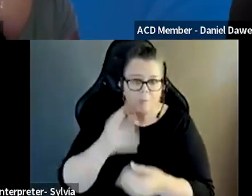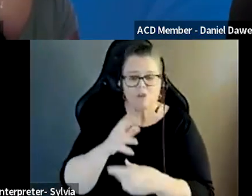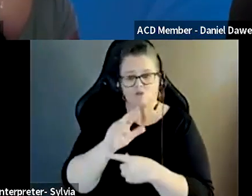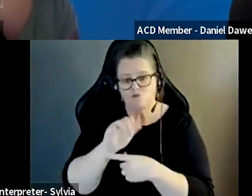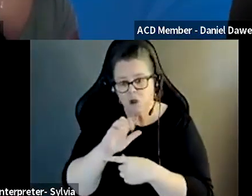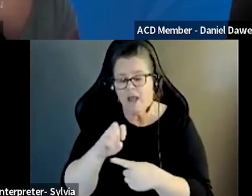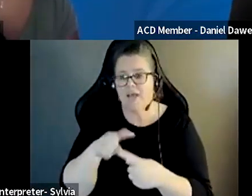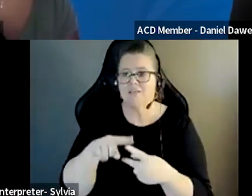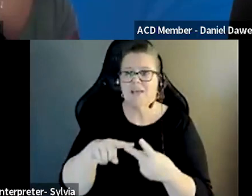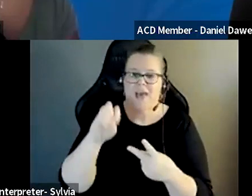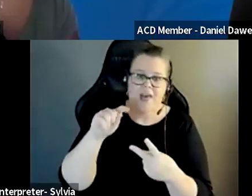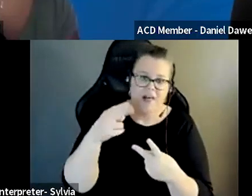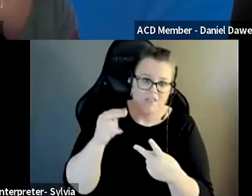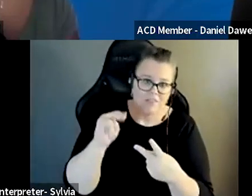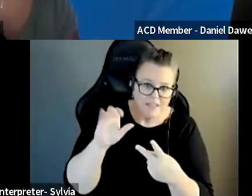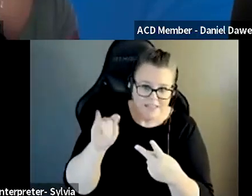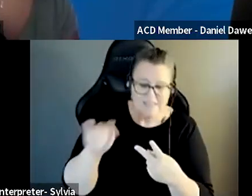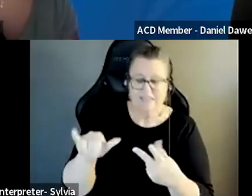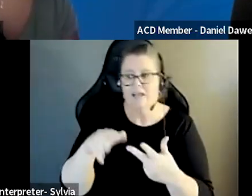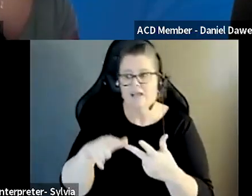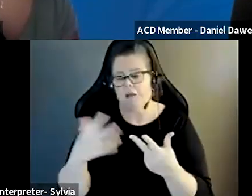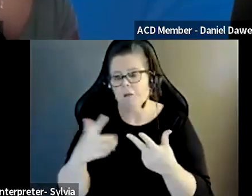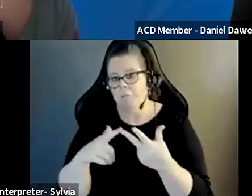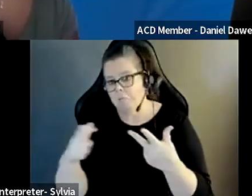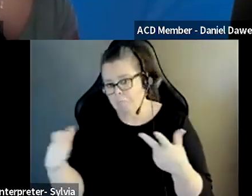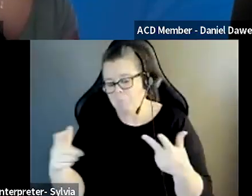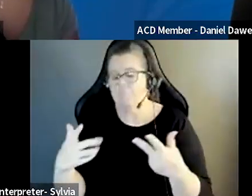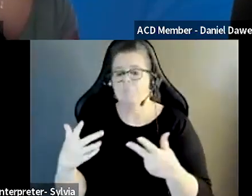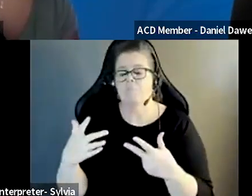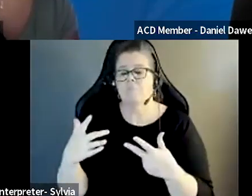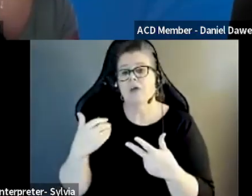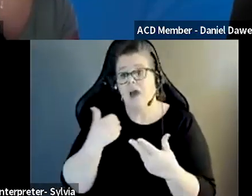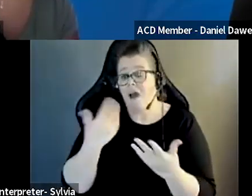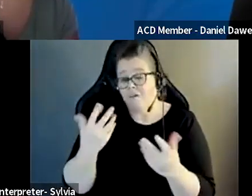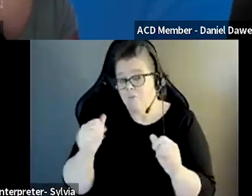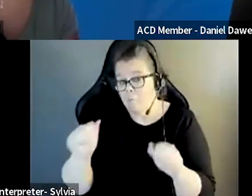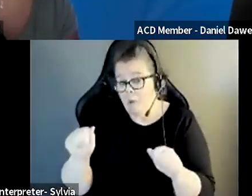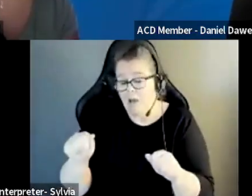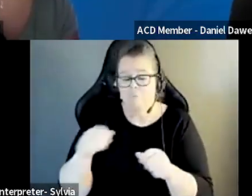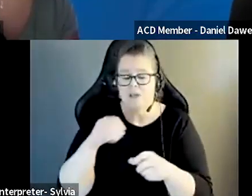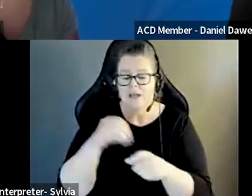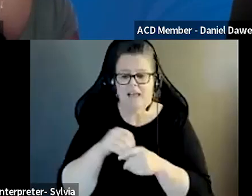There are possibilities that are now being explored in developing the standards development space whereby a